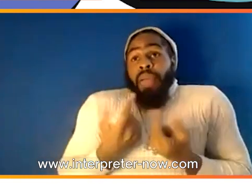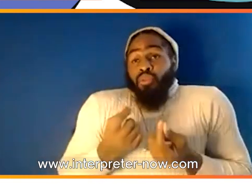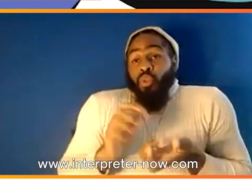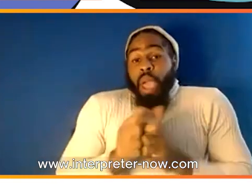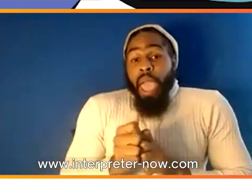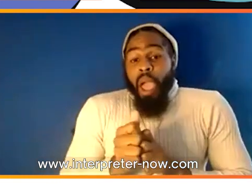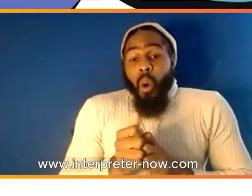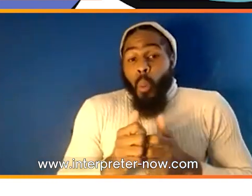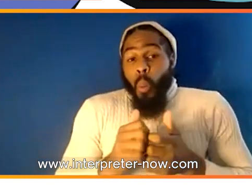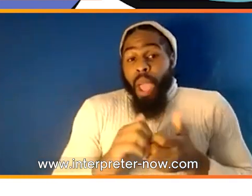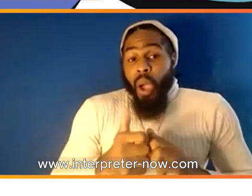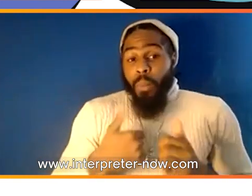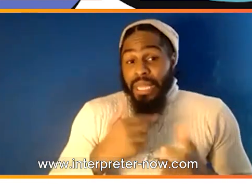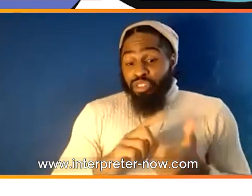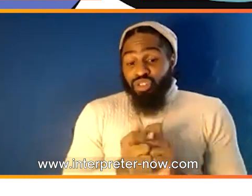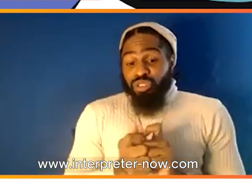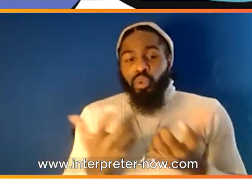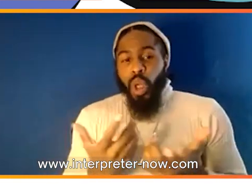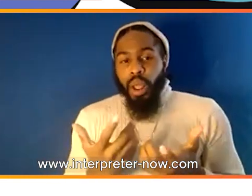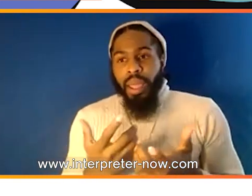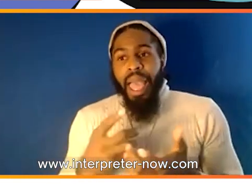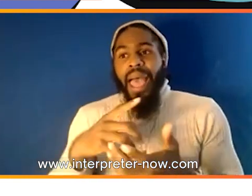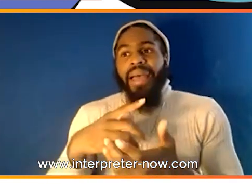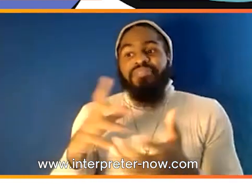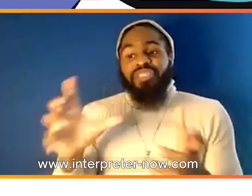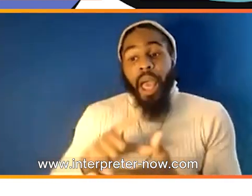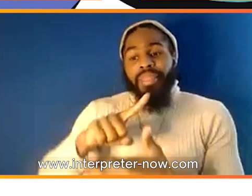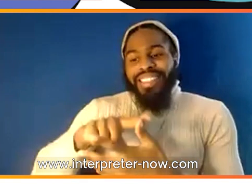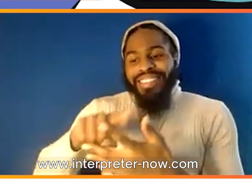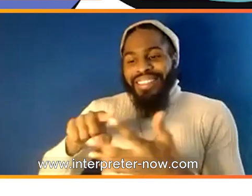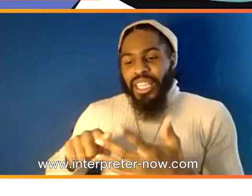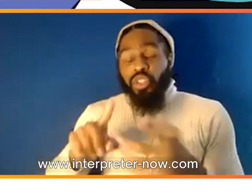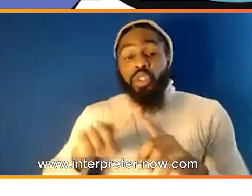this and that." Now I'm calling them in, I'm giving them an opportunity to learn, and I'm